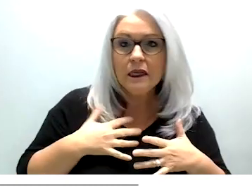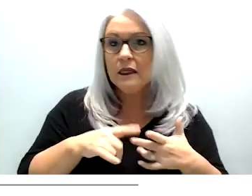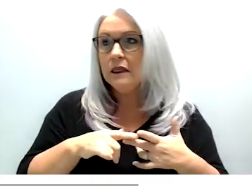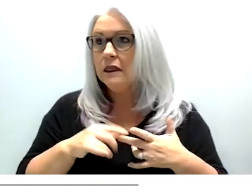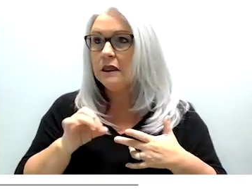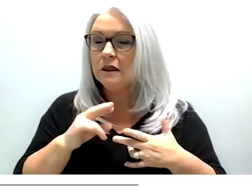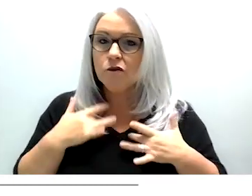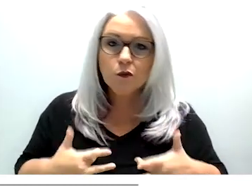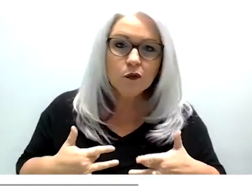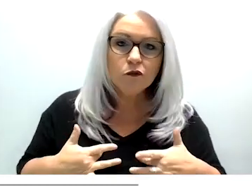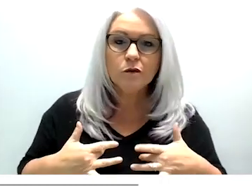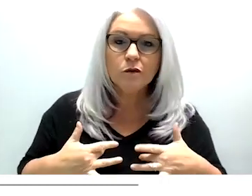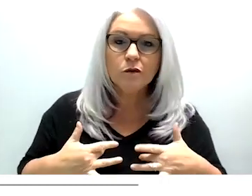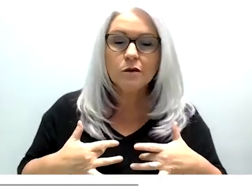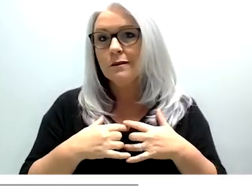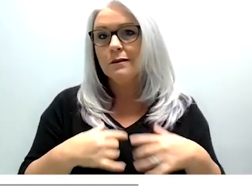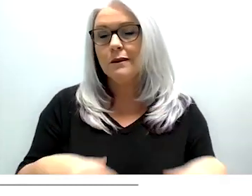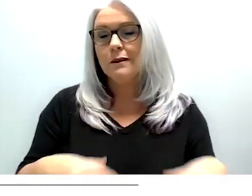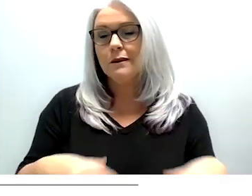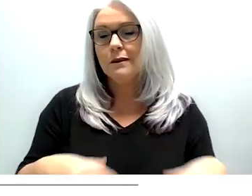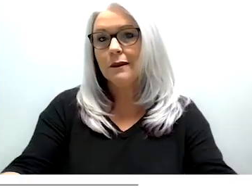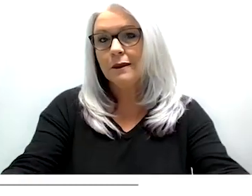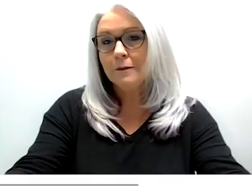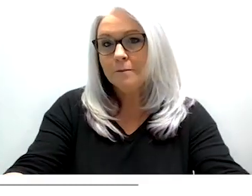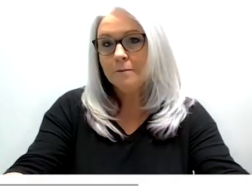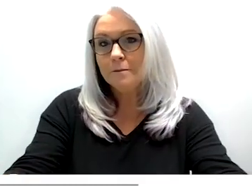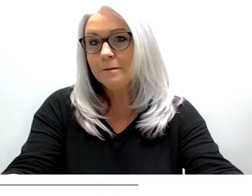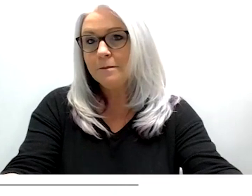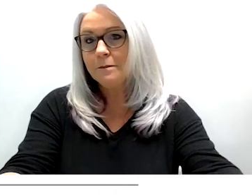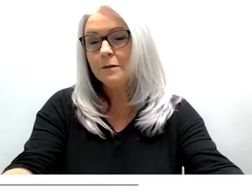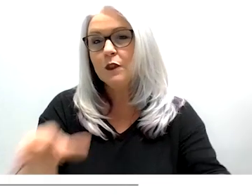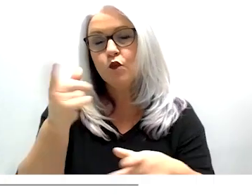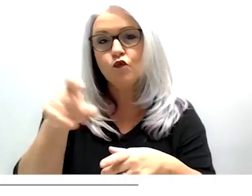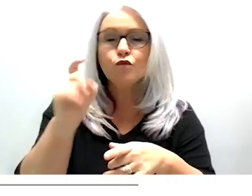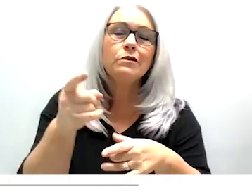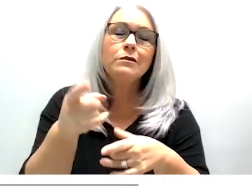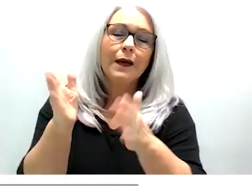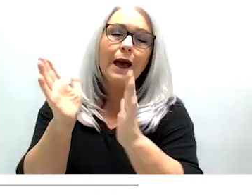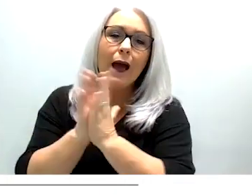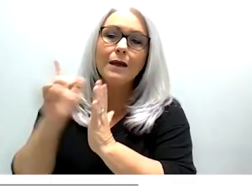depression, ask providers to provide evidence for their